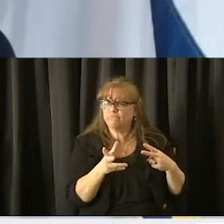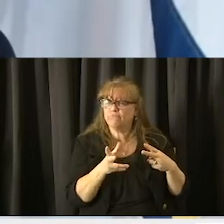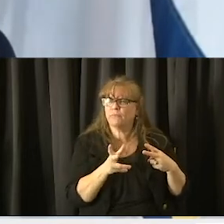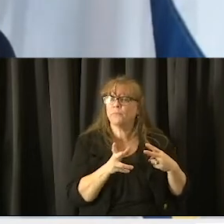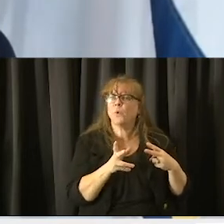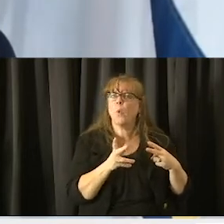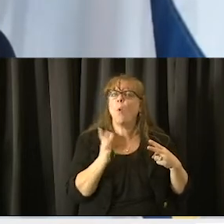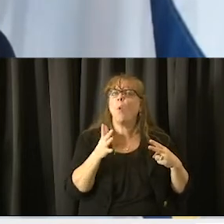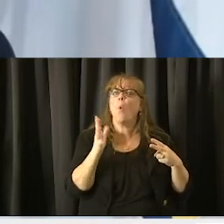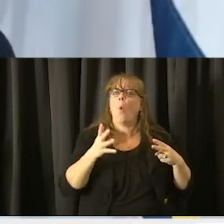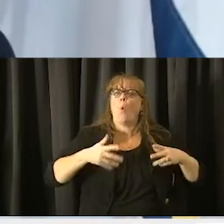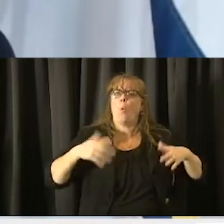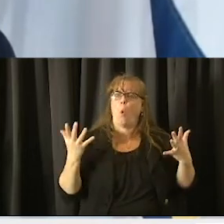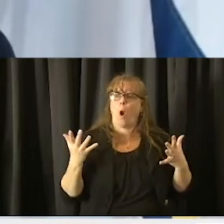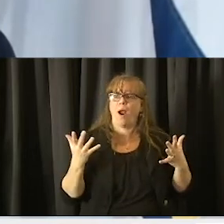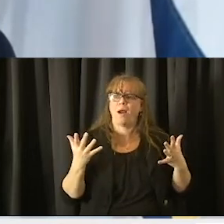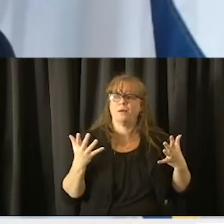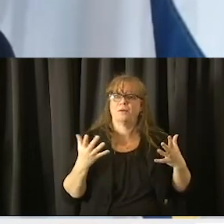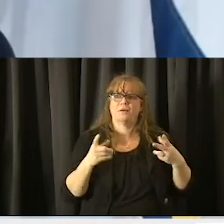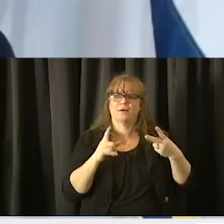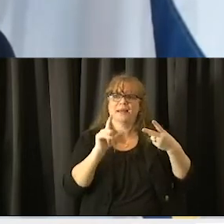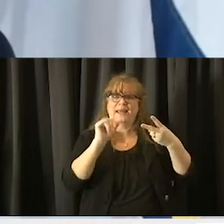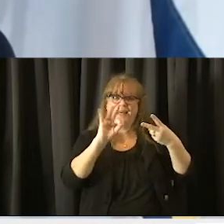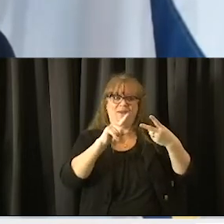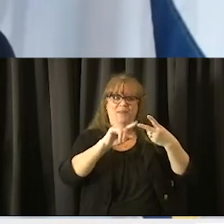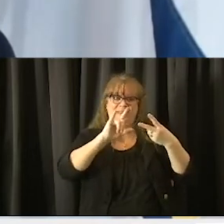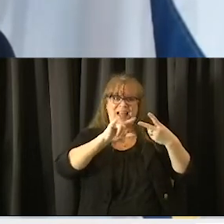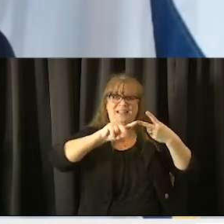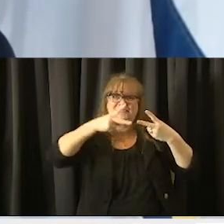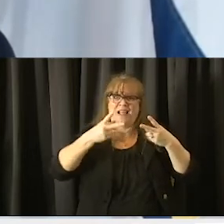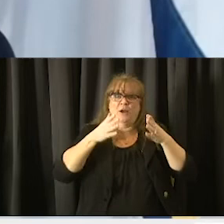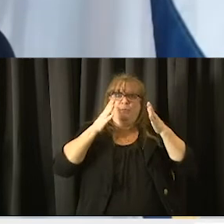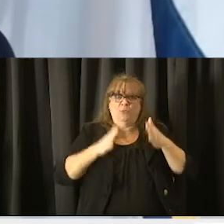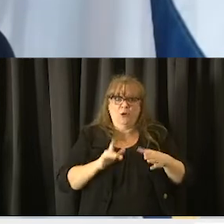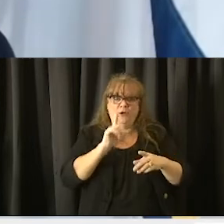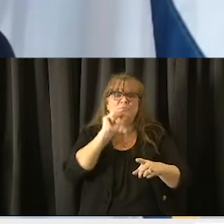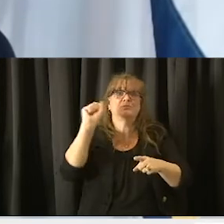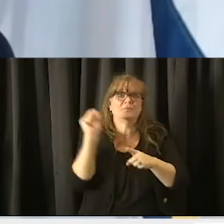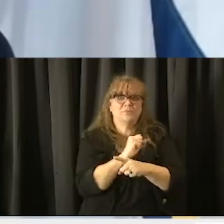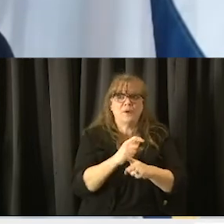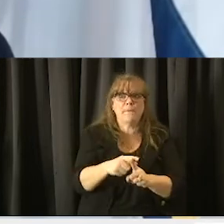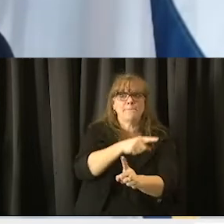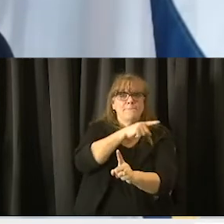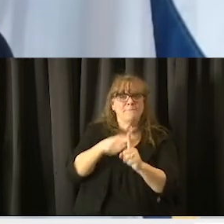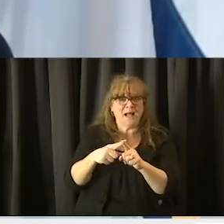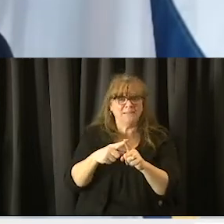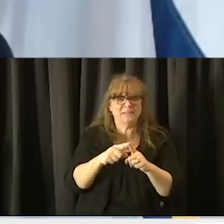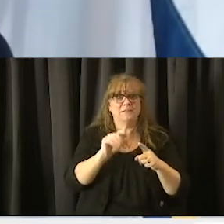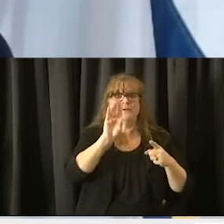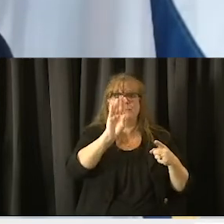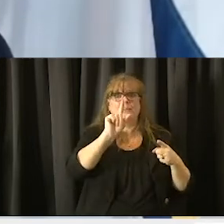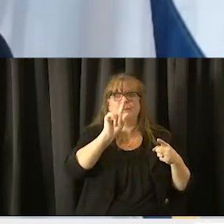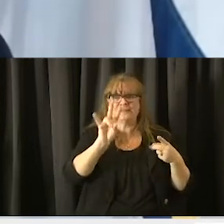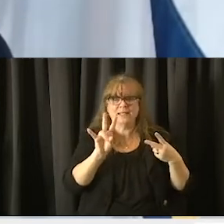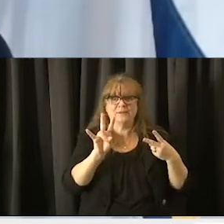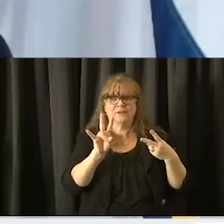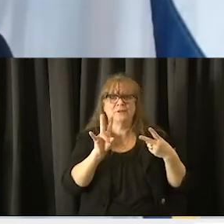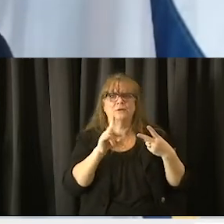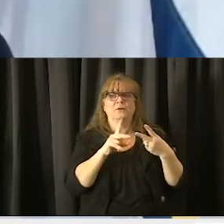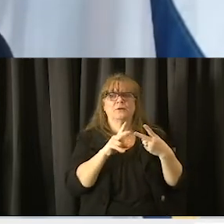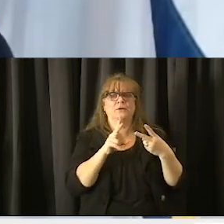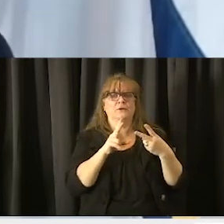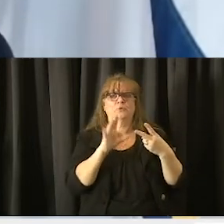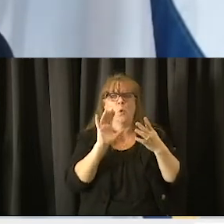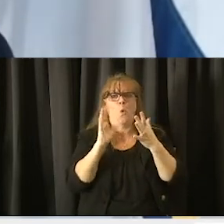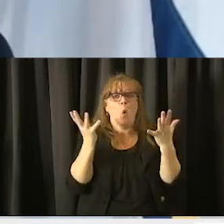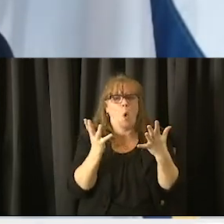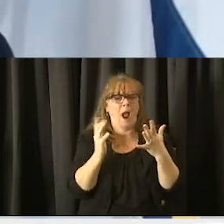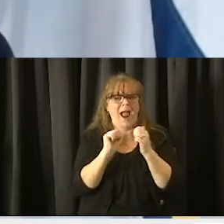are men and secondly what will it take to um confirm whether the second case is in fact